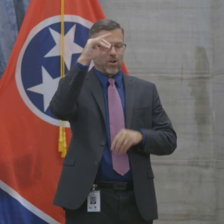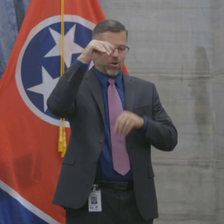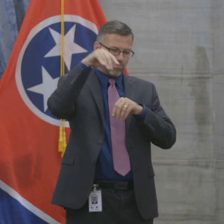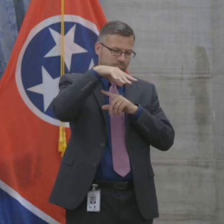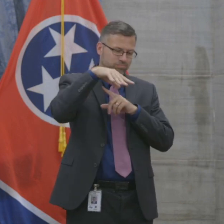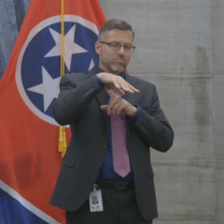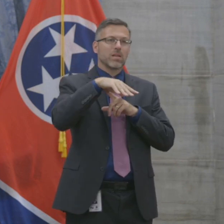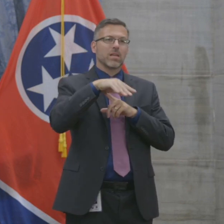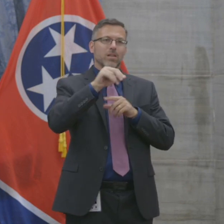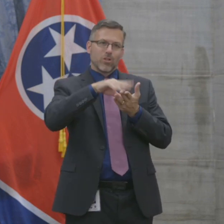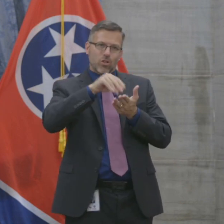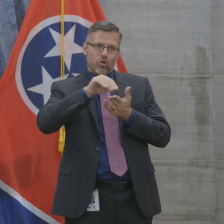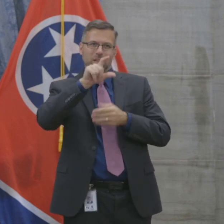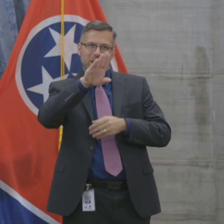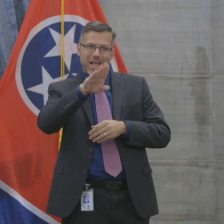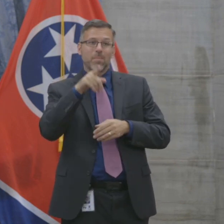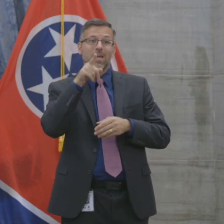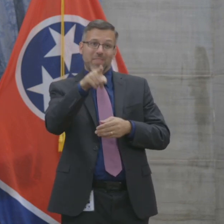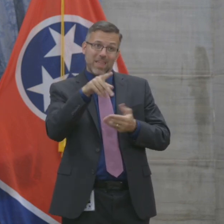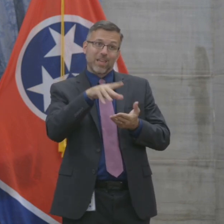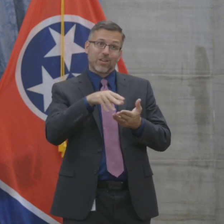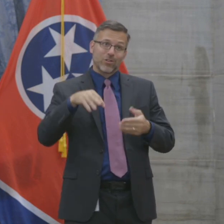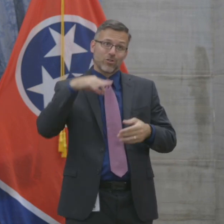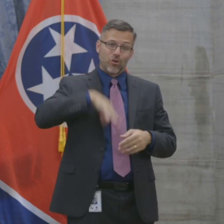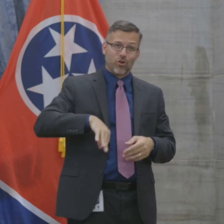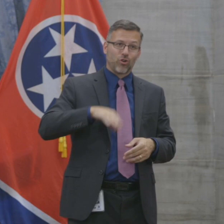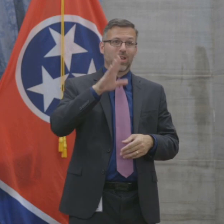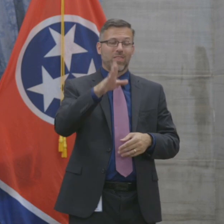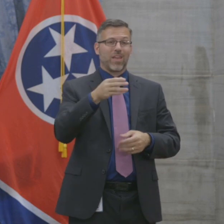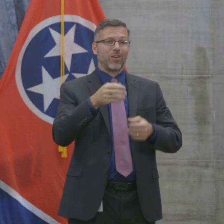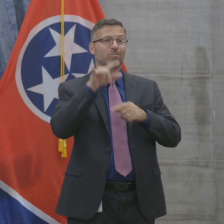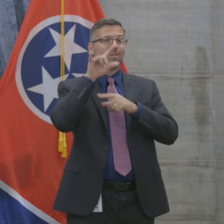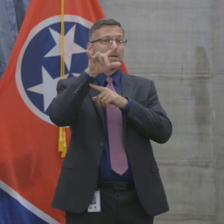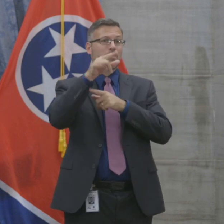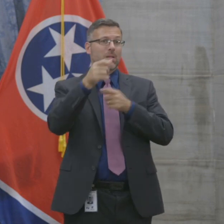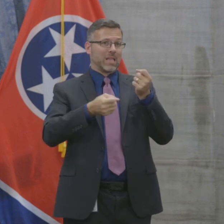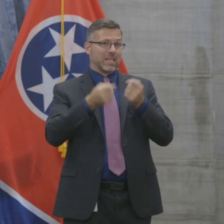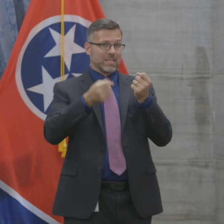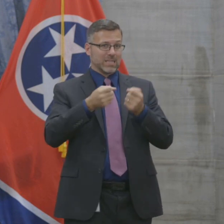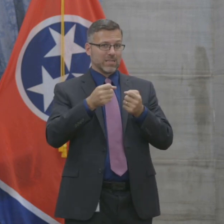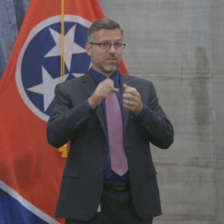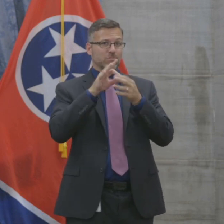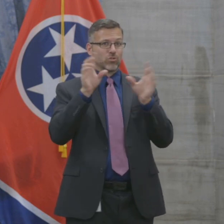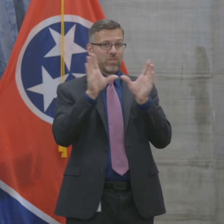we are seeing that districts are being innovative and pushing the envelope on what is possible for students. Tennessee high school